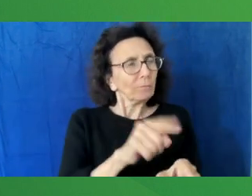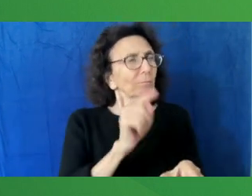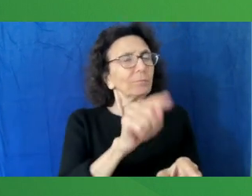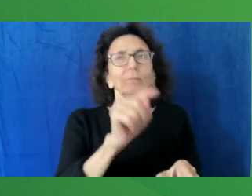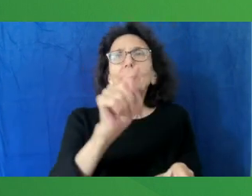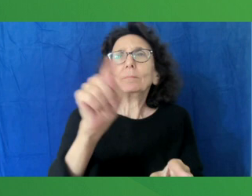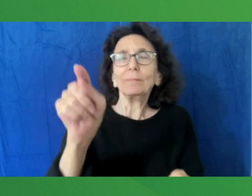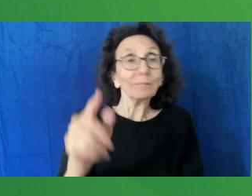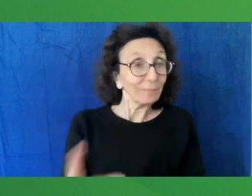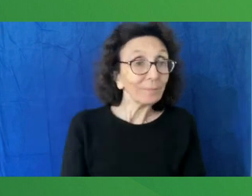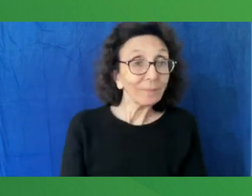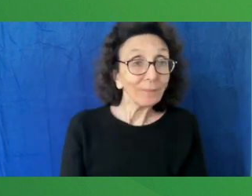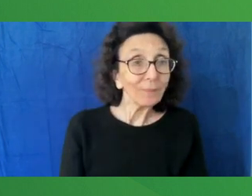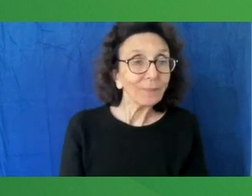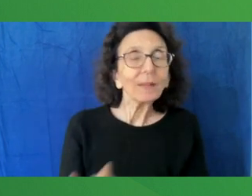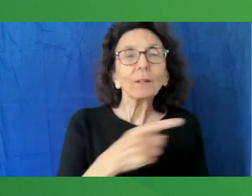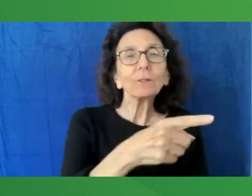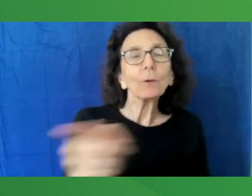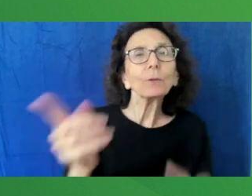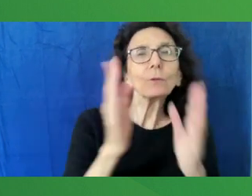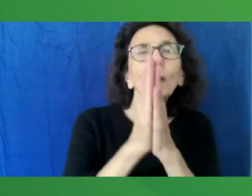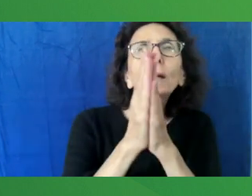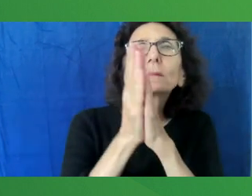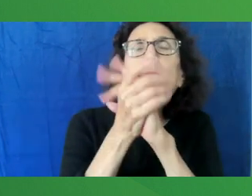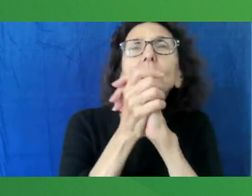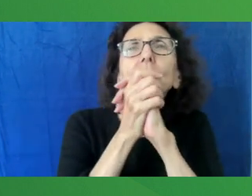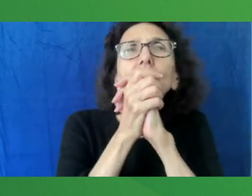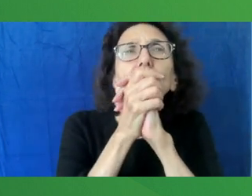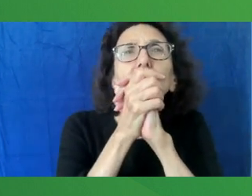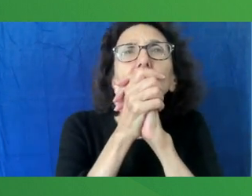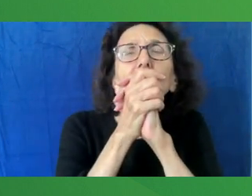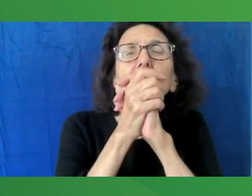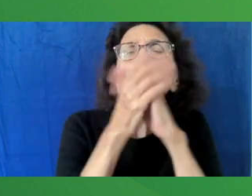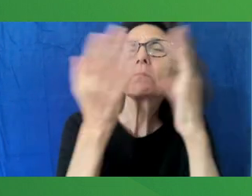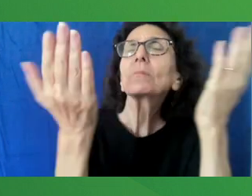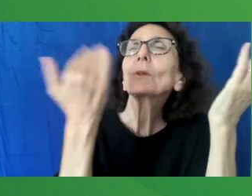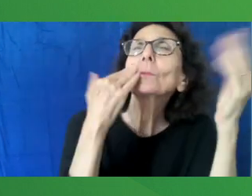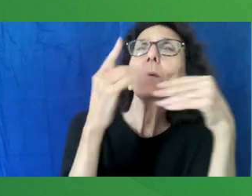So you would ask them what do you know about fire on a smaller scale?